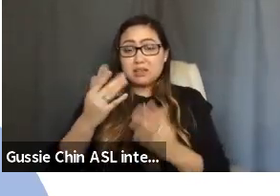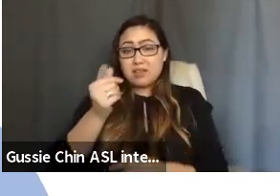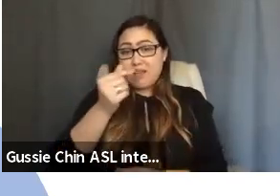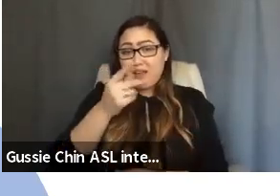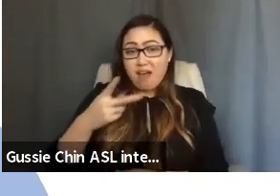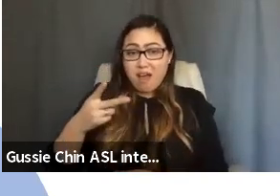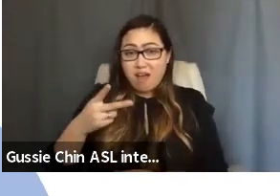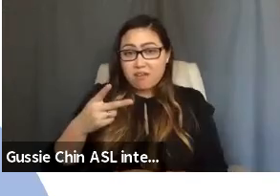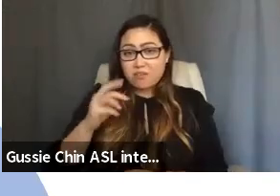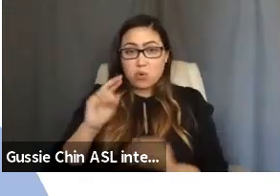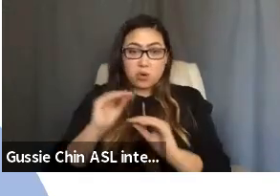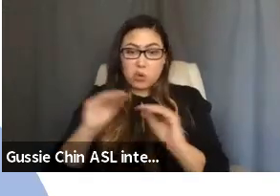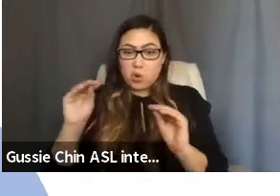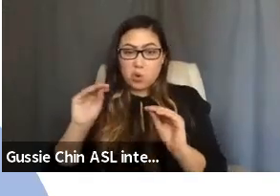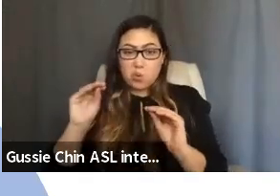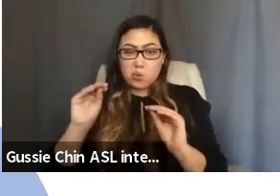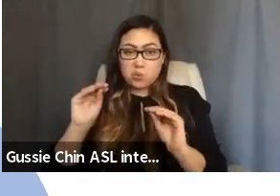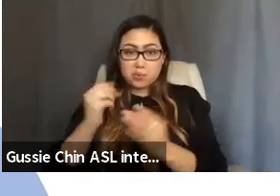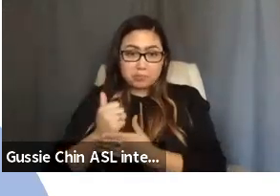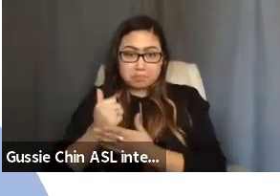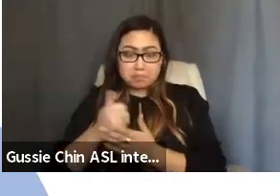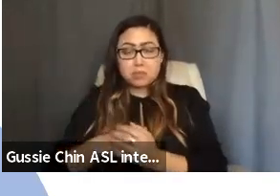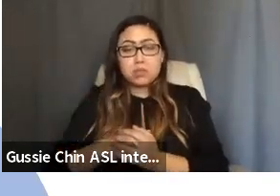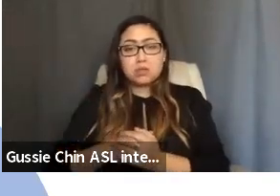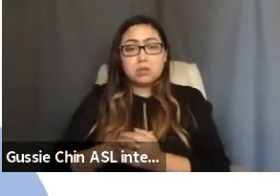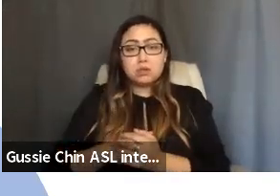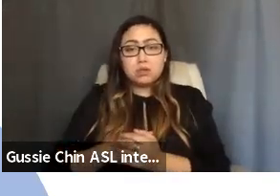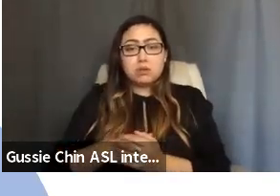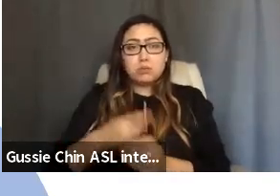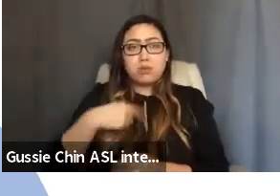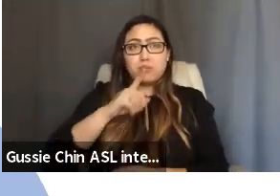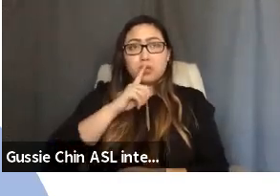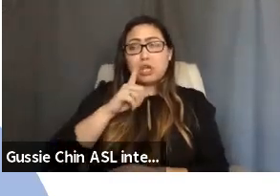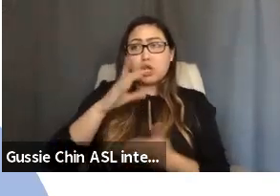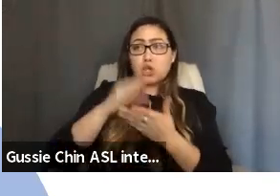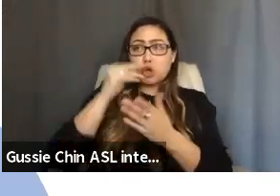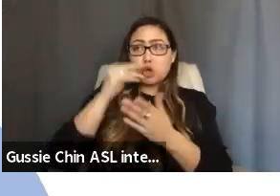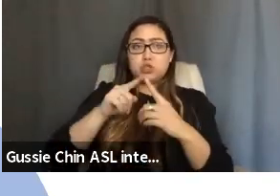or maybe no position. So we have really learned how to connect with other agencies for resources